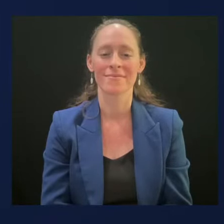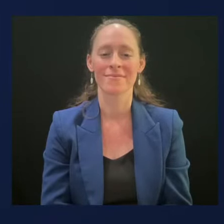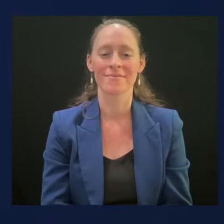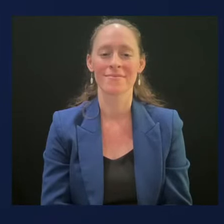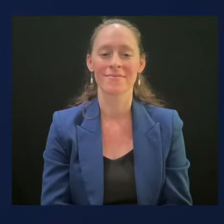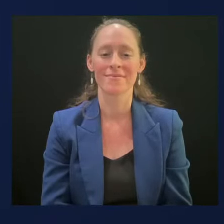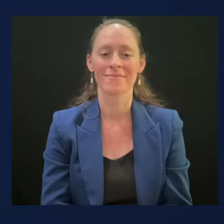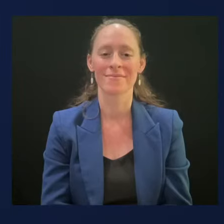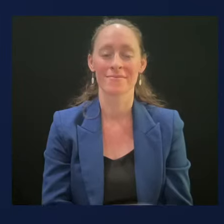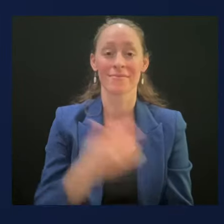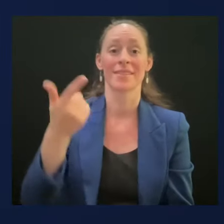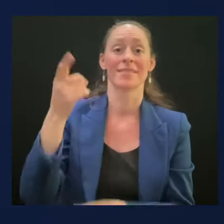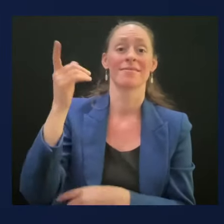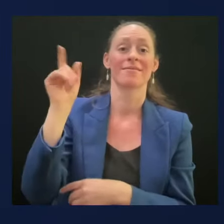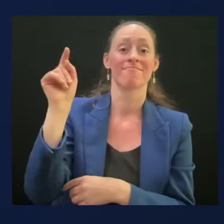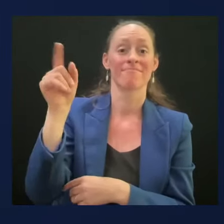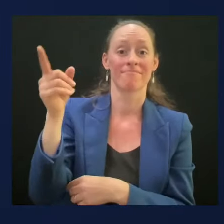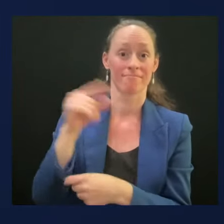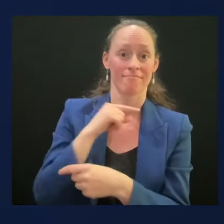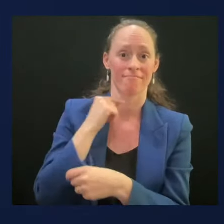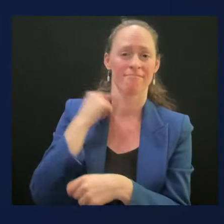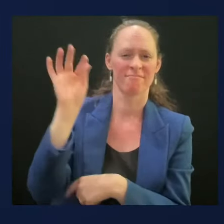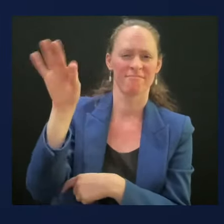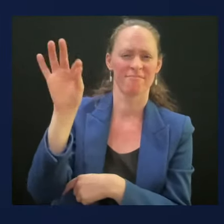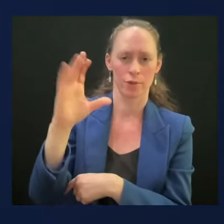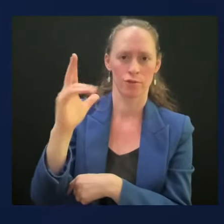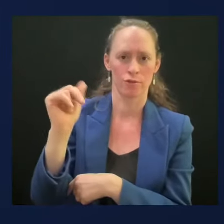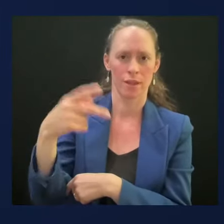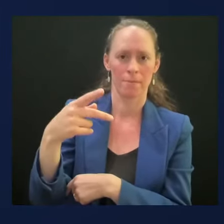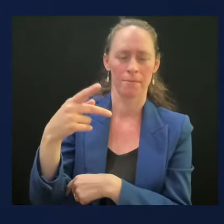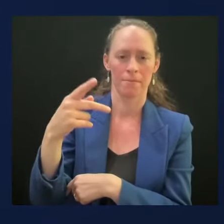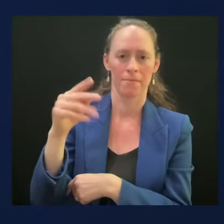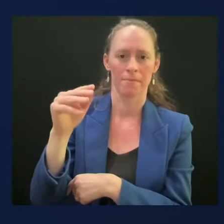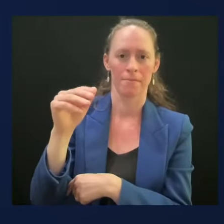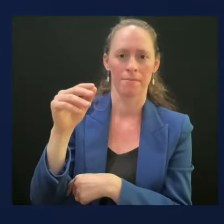National Capital Region, and the United States Army Military District of Washington.